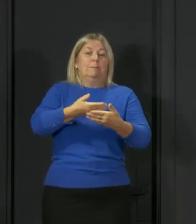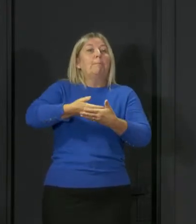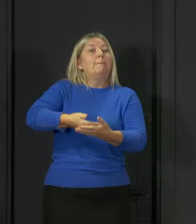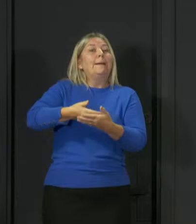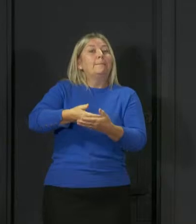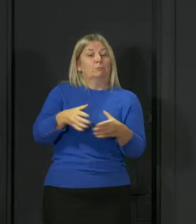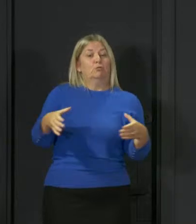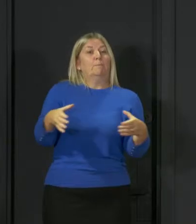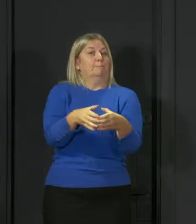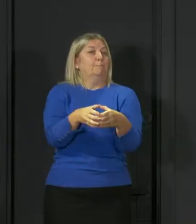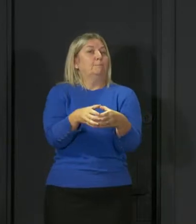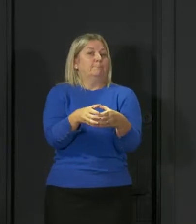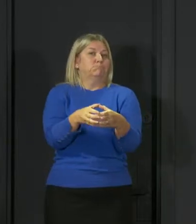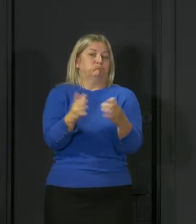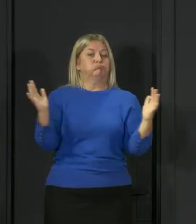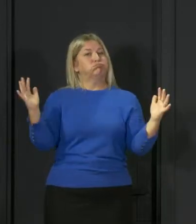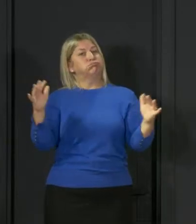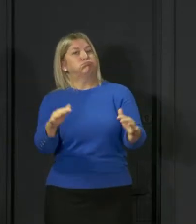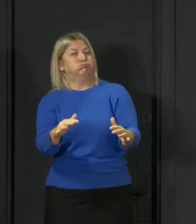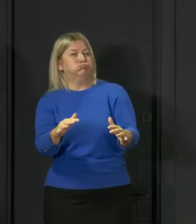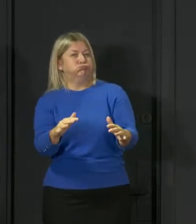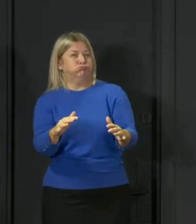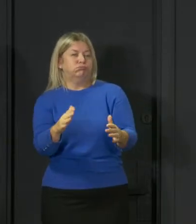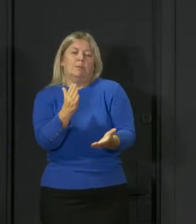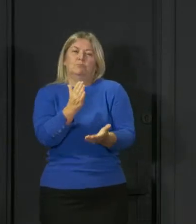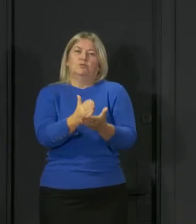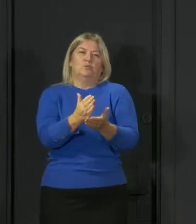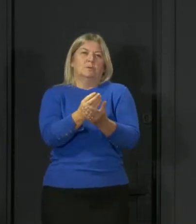As you know, concerns were raised about the fact that the new restrictions